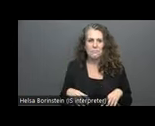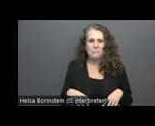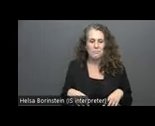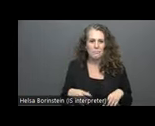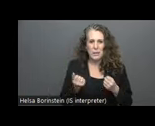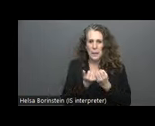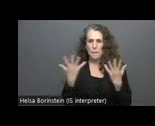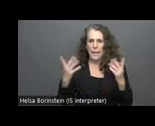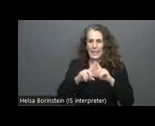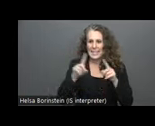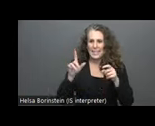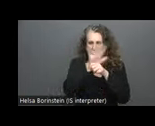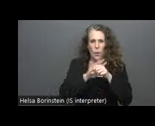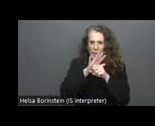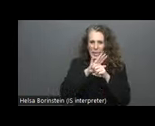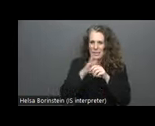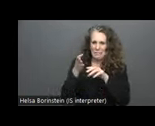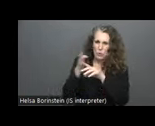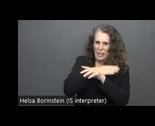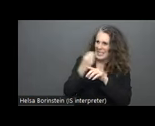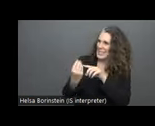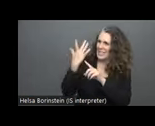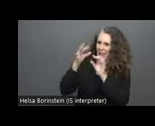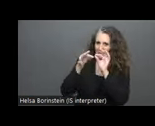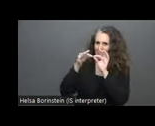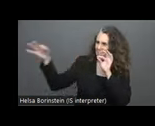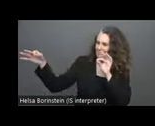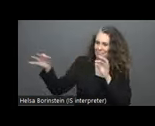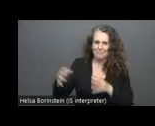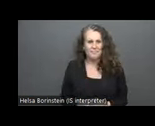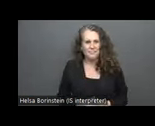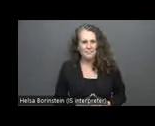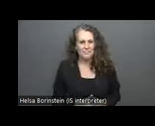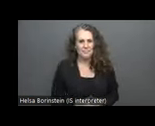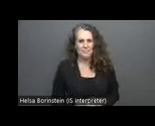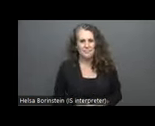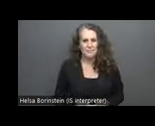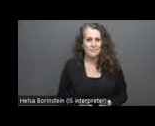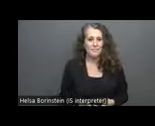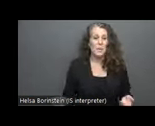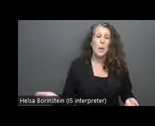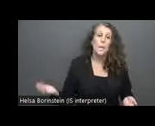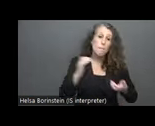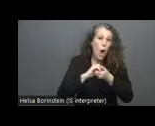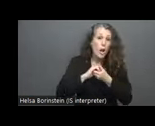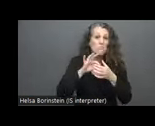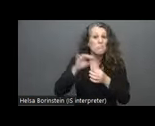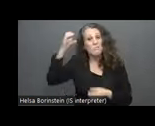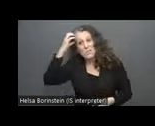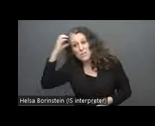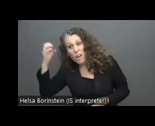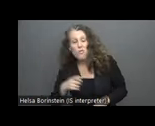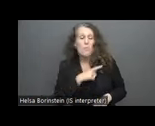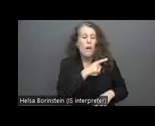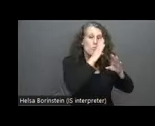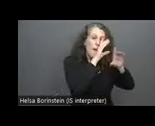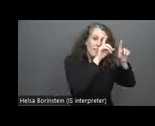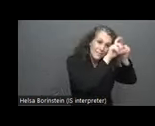monitor it when you would 14:52:18 say to one as a safety net banal